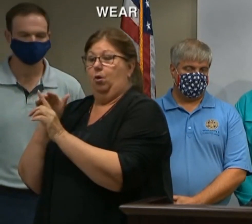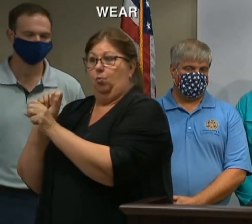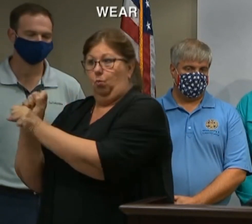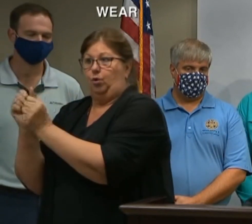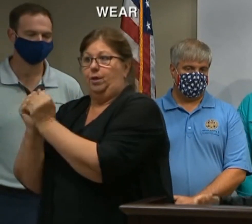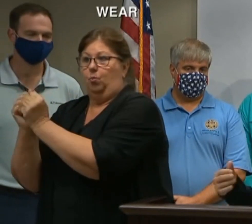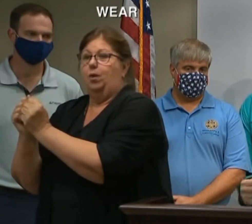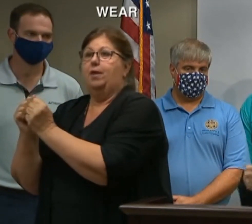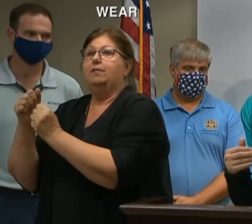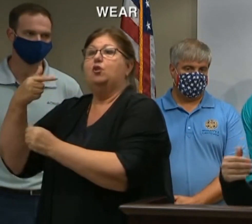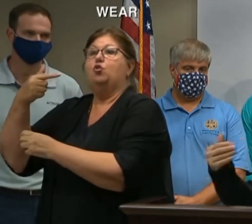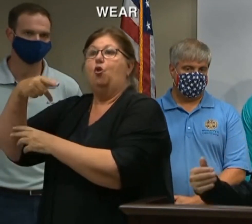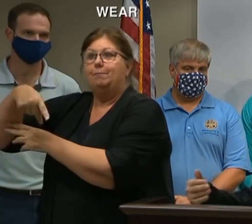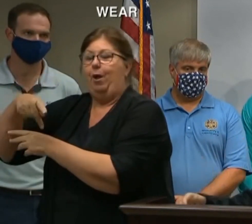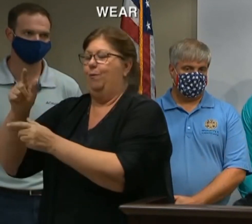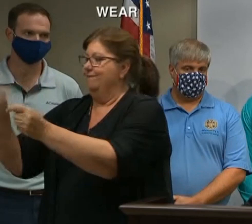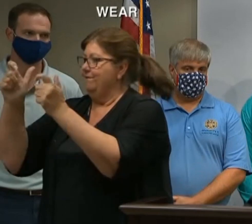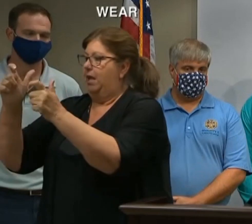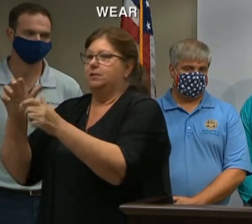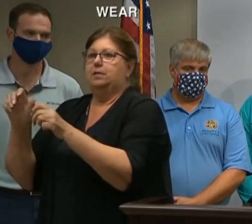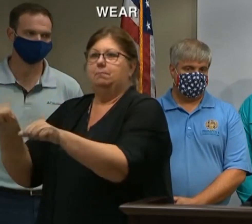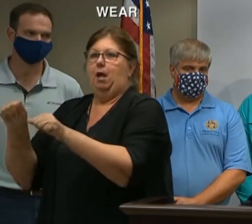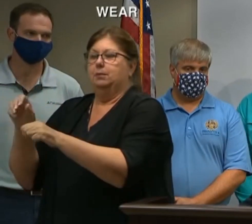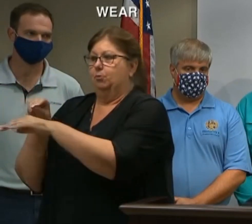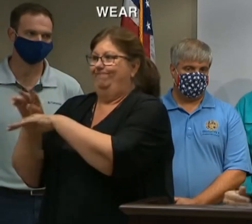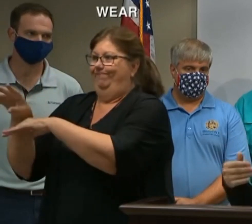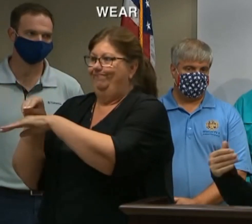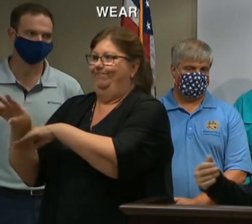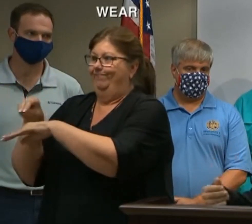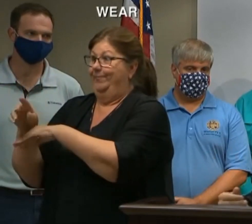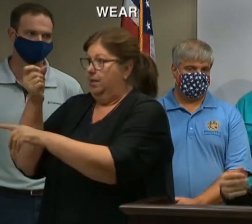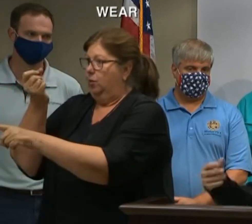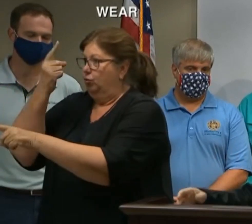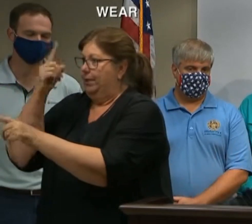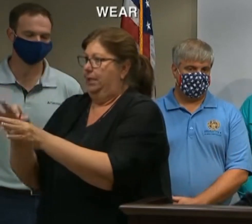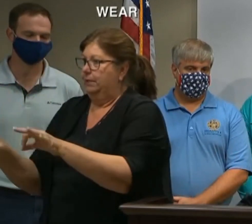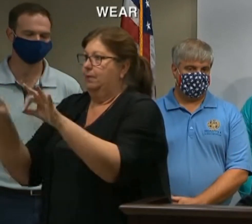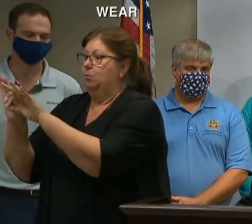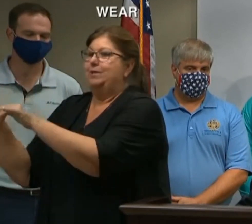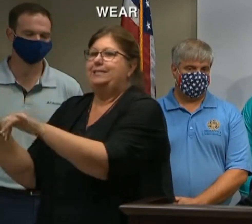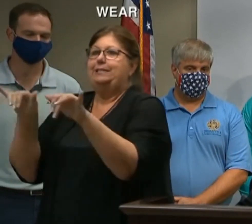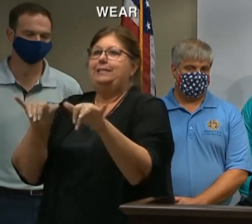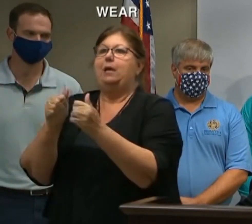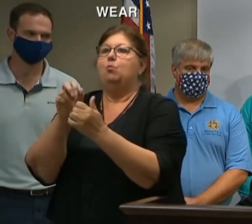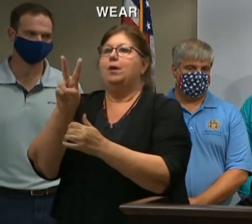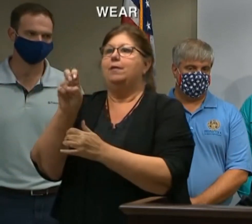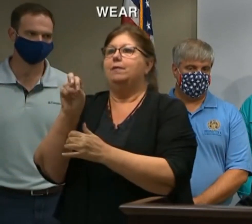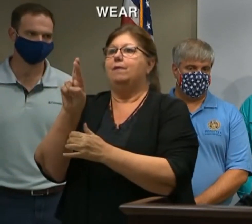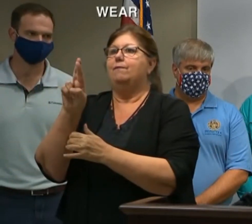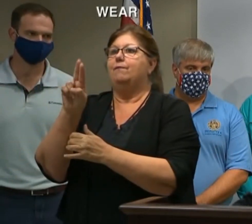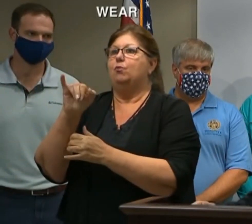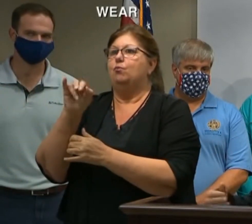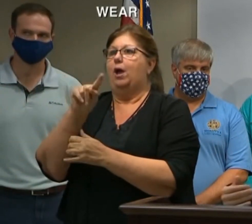as fast as possible making them understand how important it is same thing with verizon and the other utility companies and so